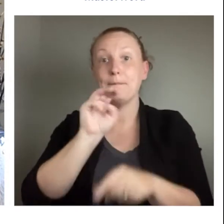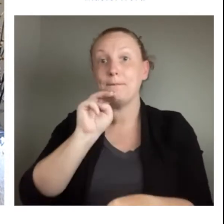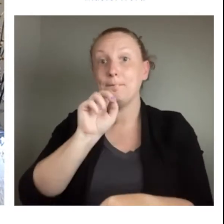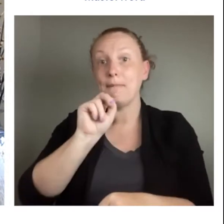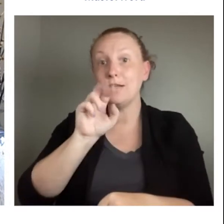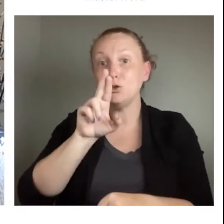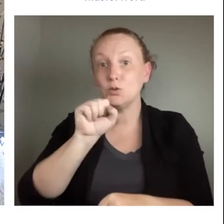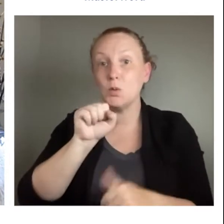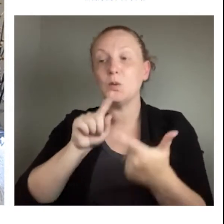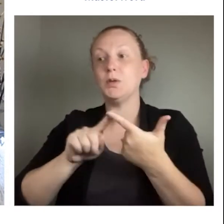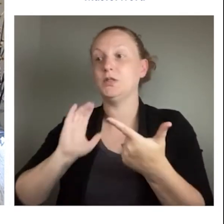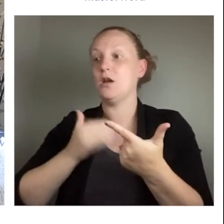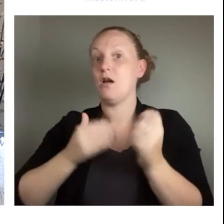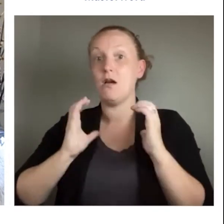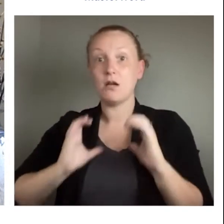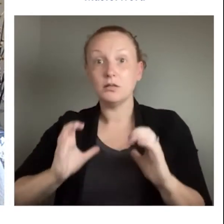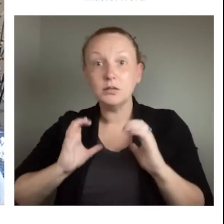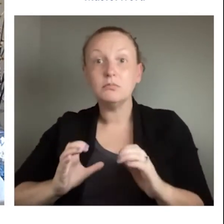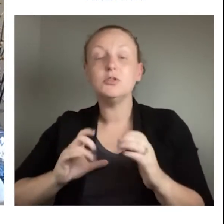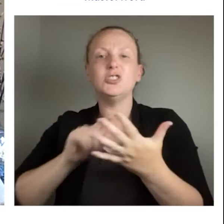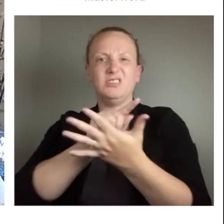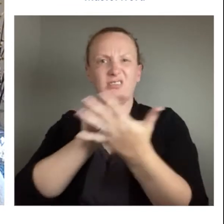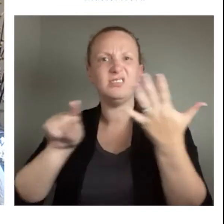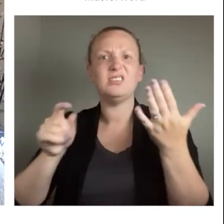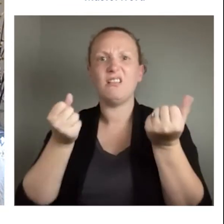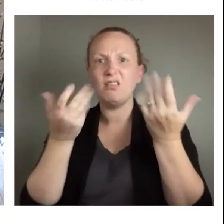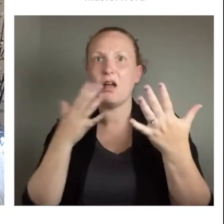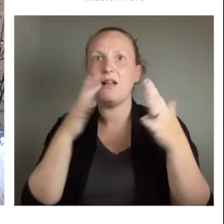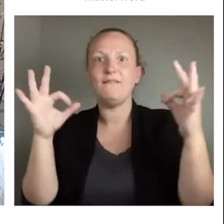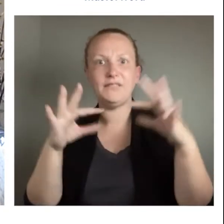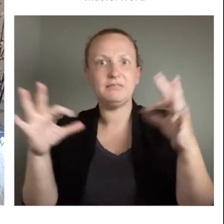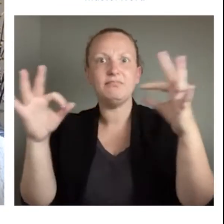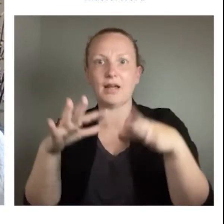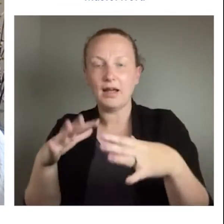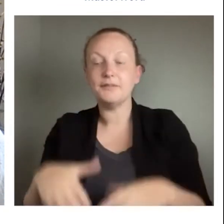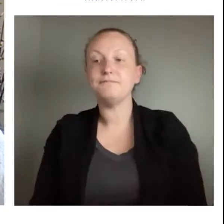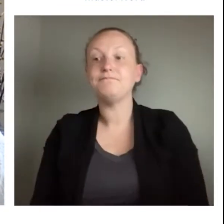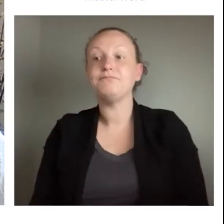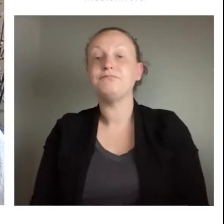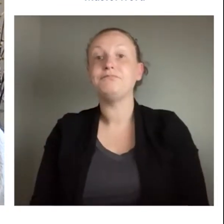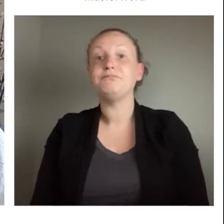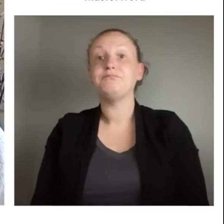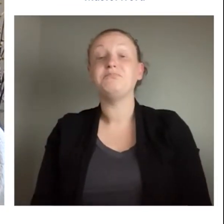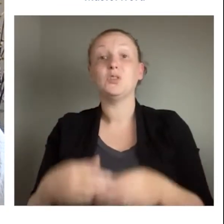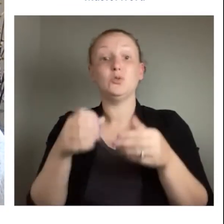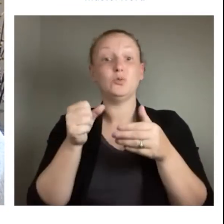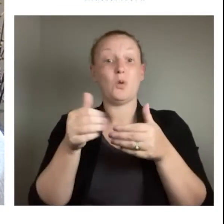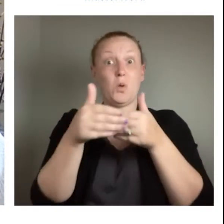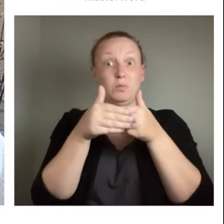customers, and in nearly in a couple of weeks we start providing trainings online for free.